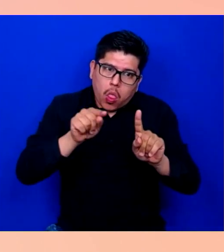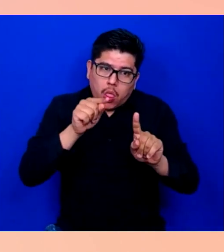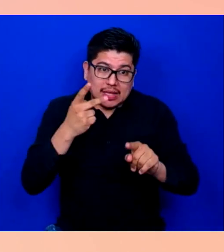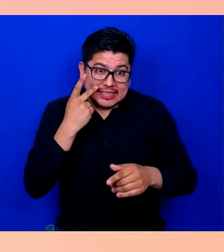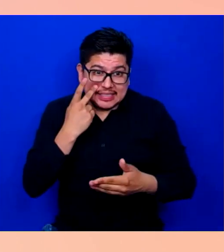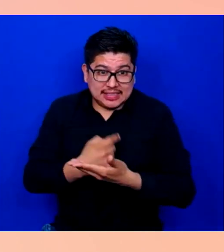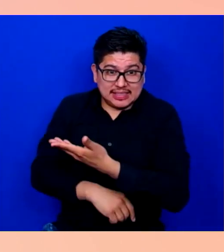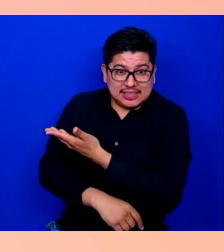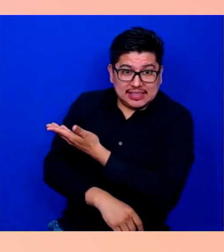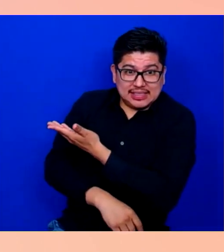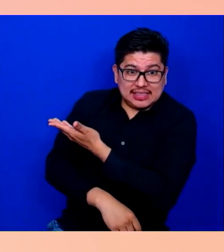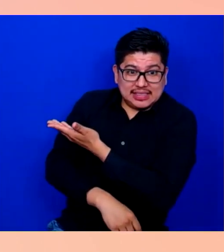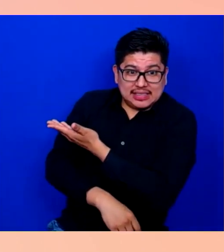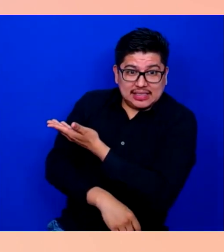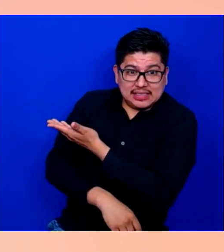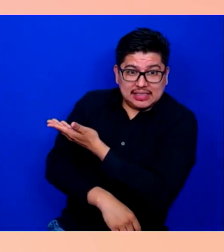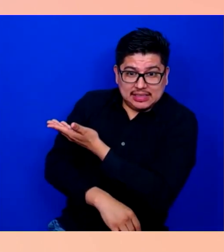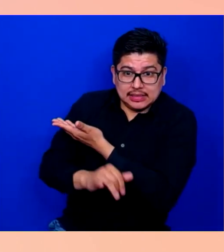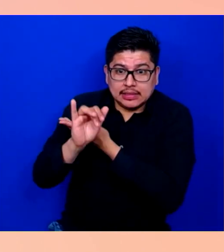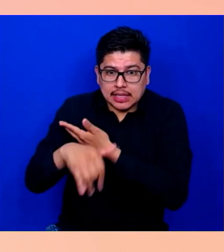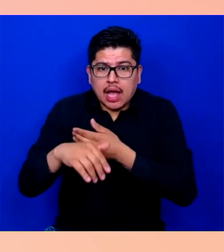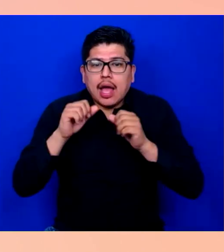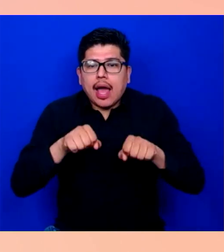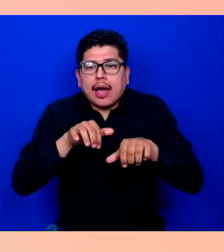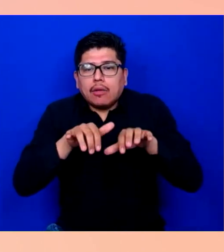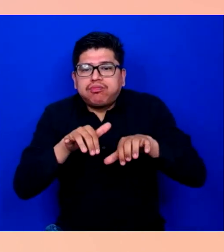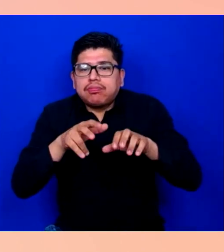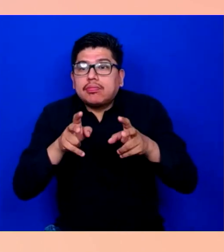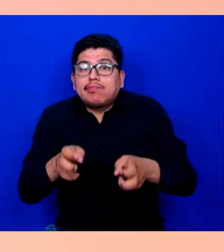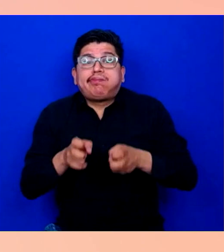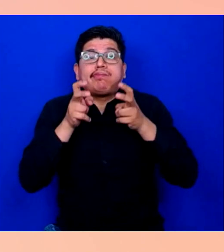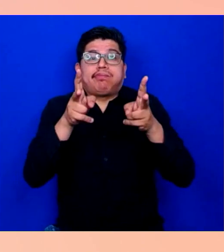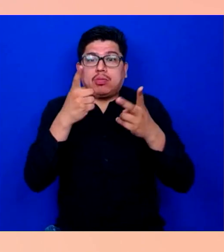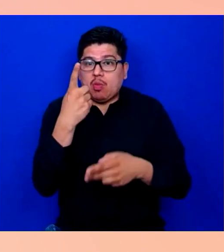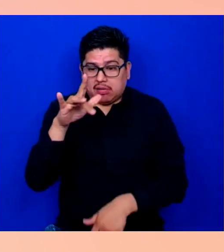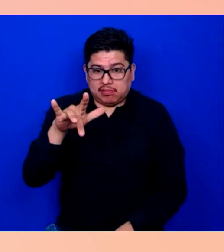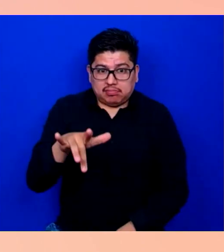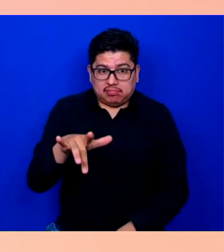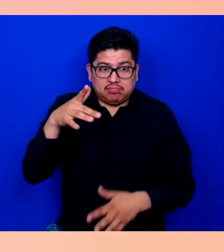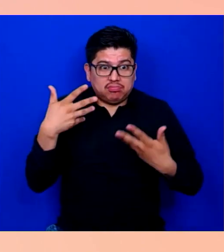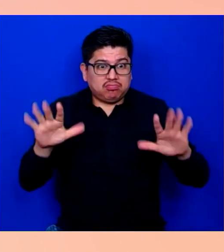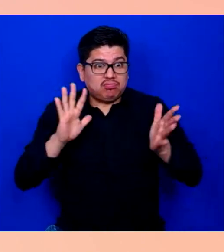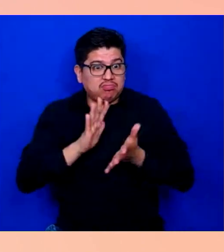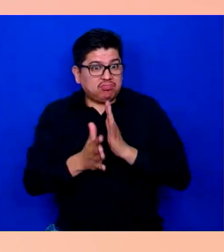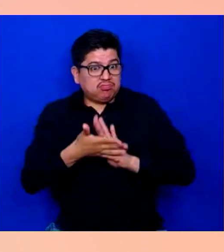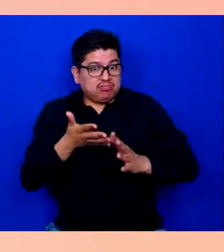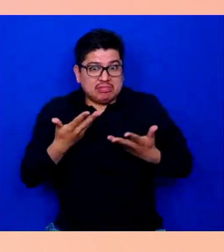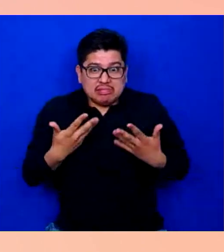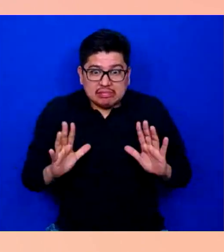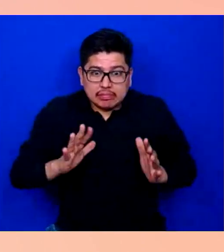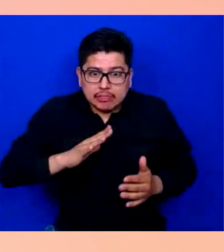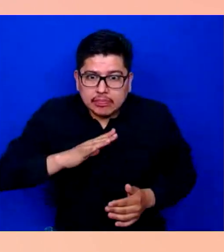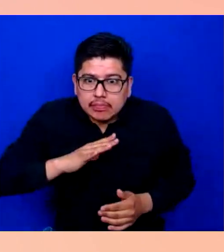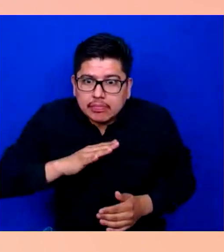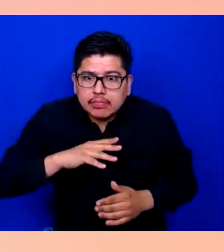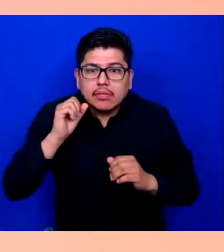it pastes with one key. I also use long press as a trigger on all of my letters and number route to send capitalized